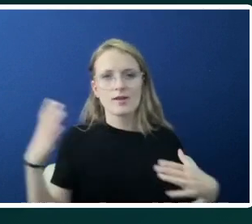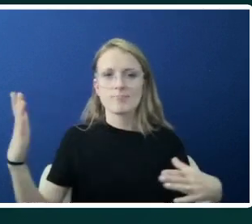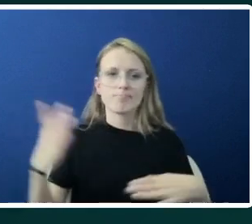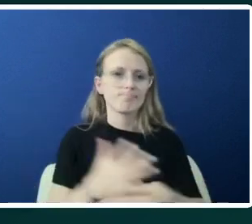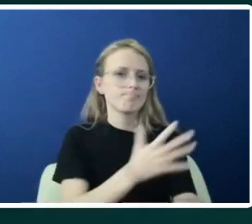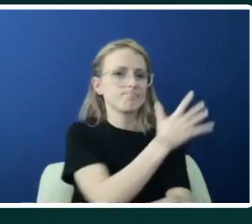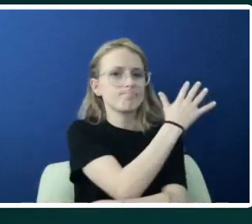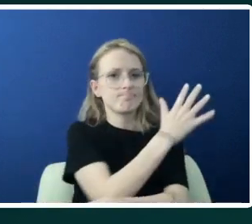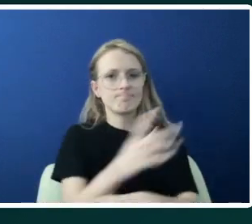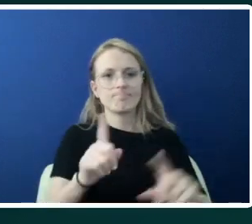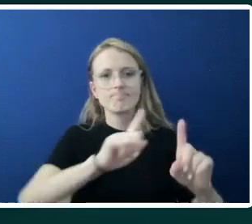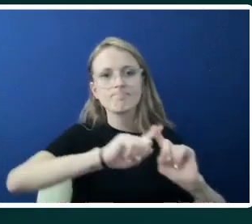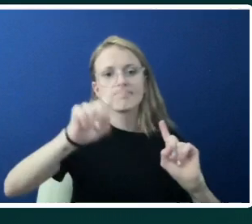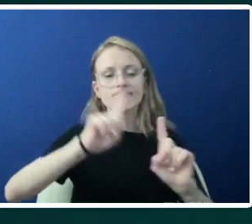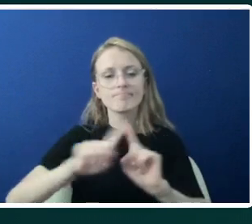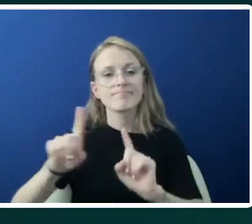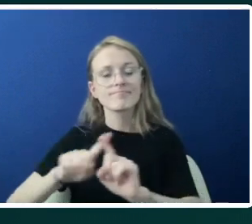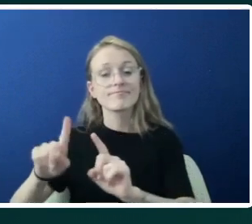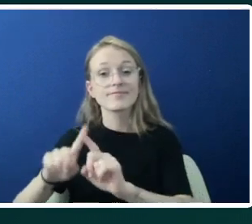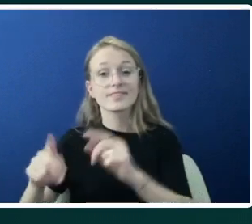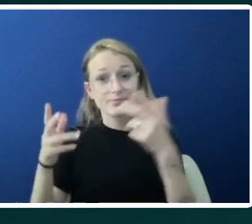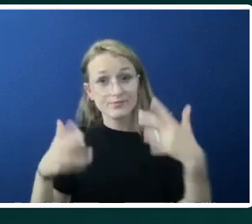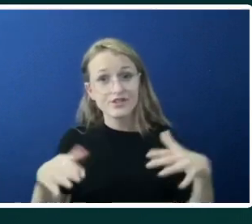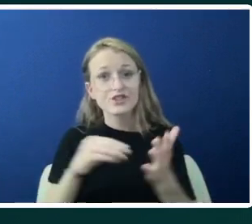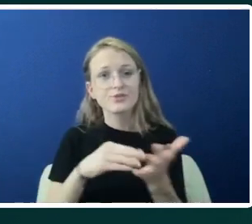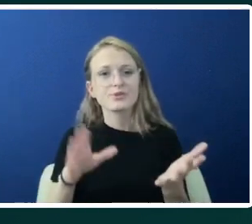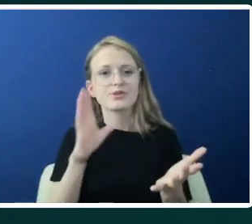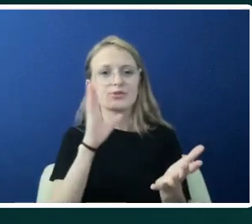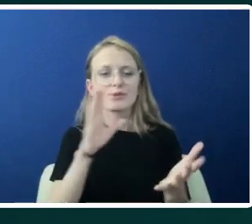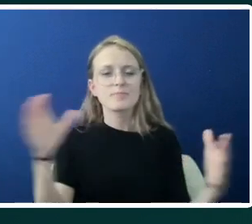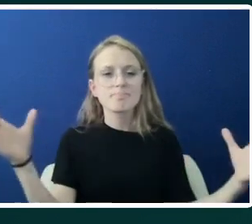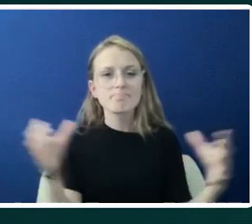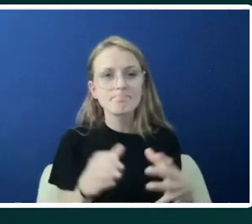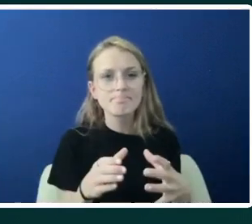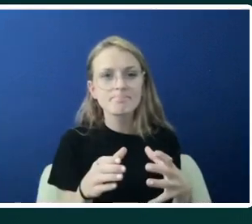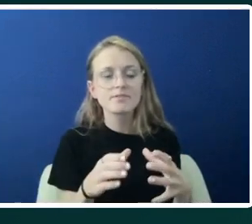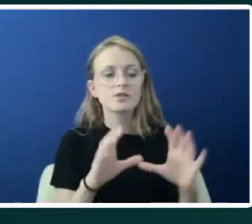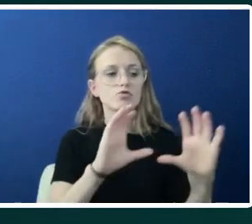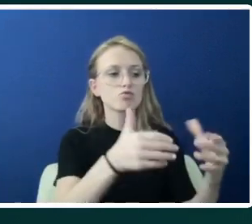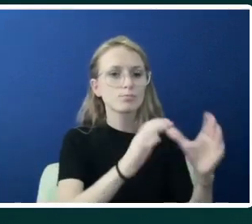And then the students got together in groups. We put them into small groups, and they just got to